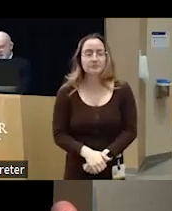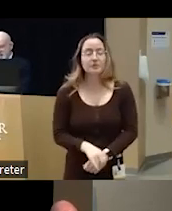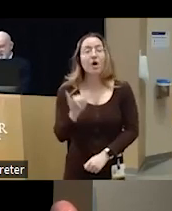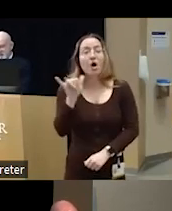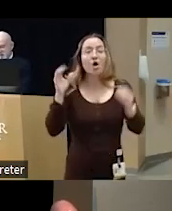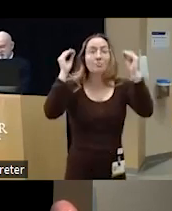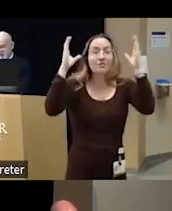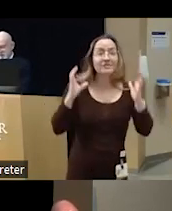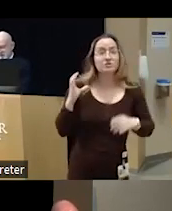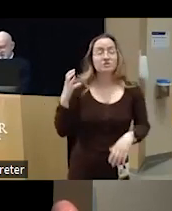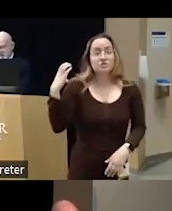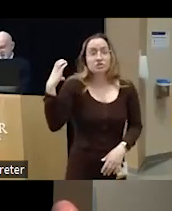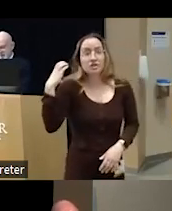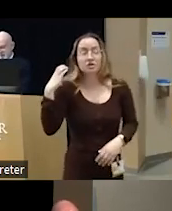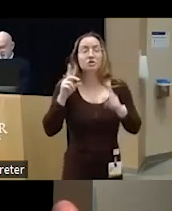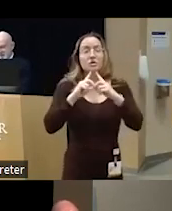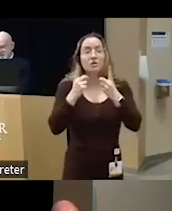chair of the Department of Child and Adolescent Psychiatry